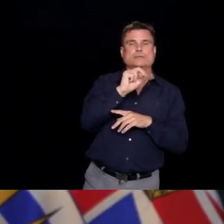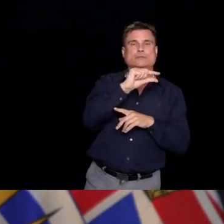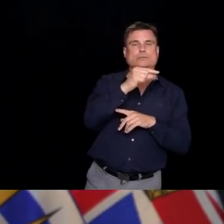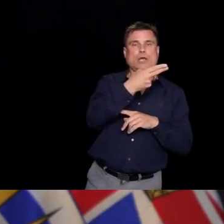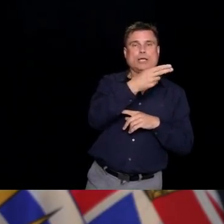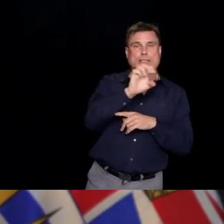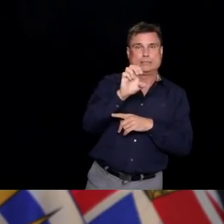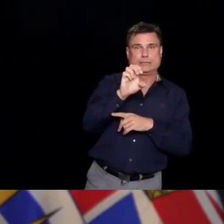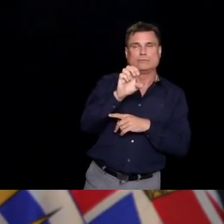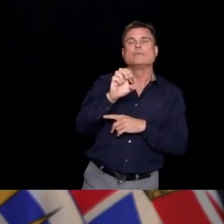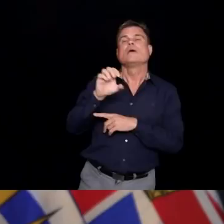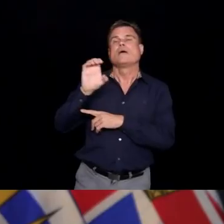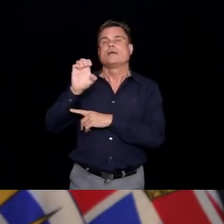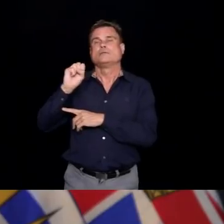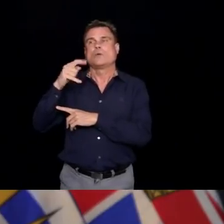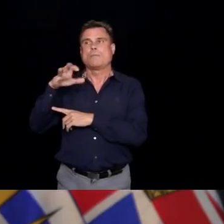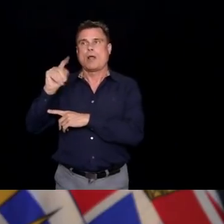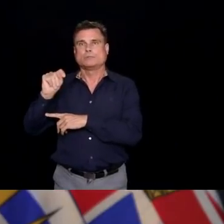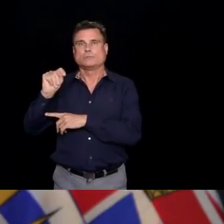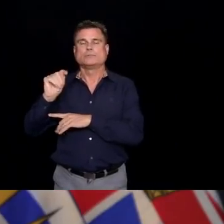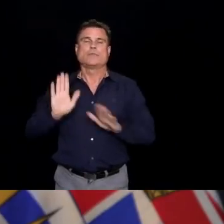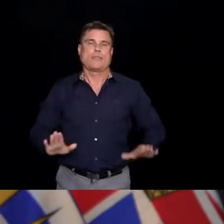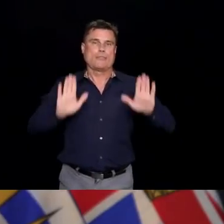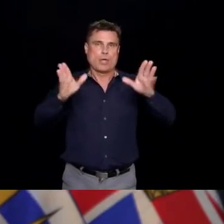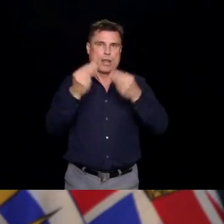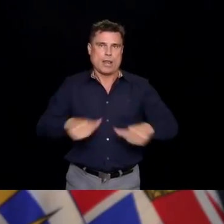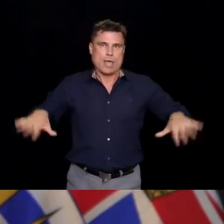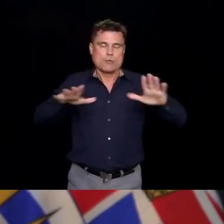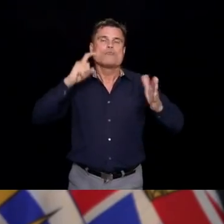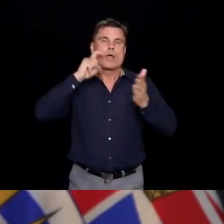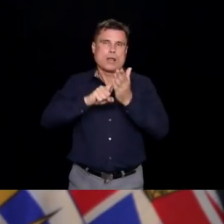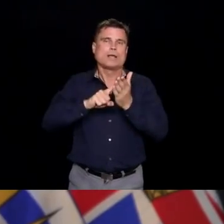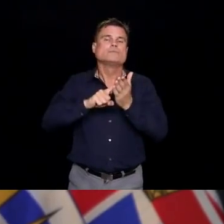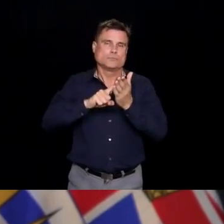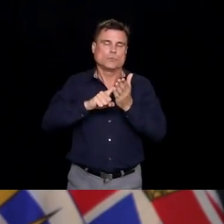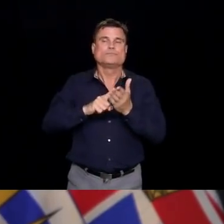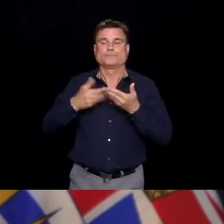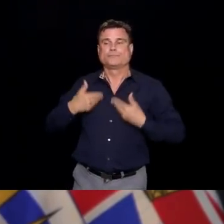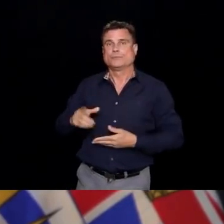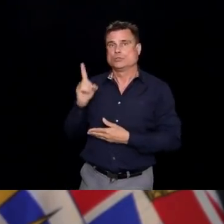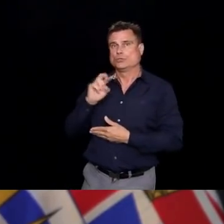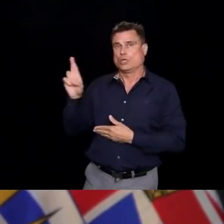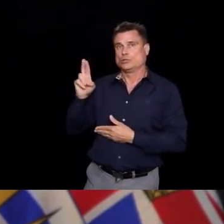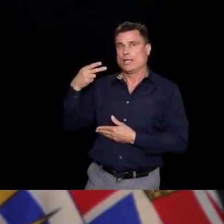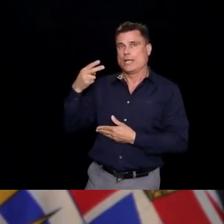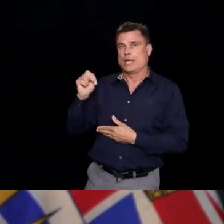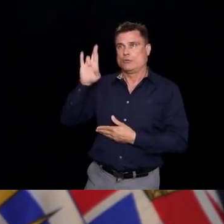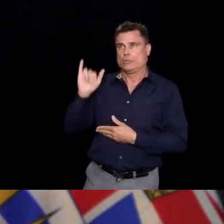I'd like to start by acknowledging with gratitude that we are on the traditional territories of the (unknown term) people